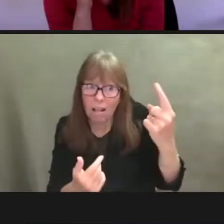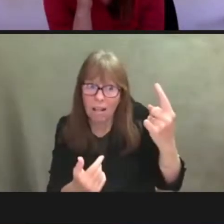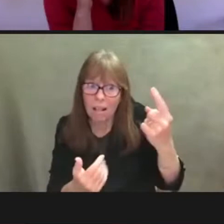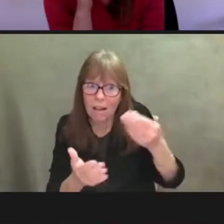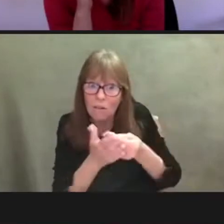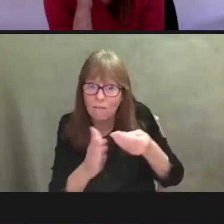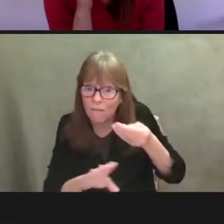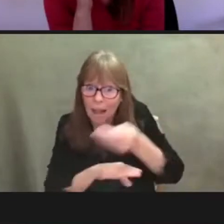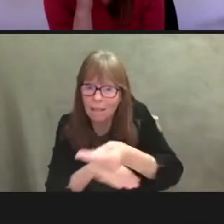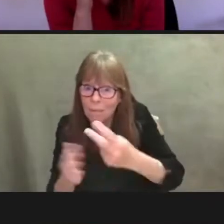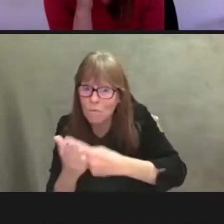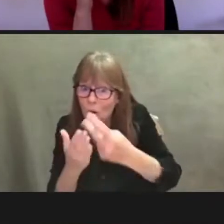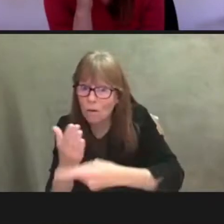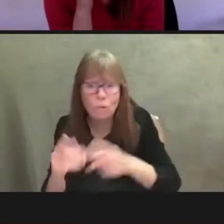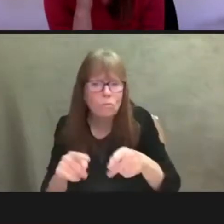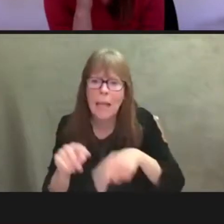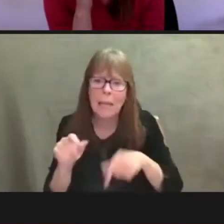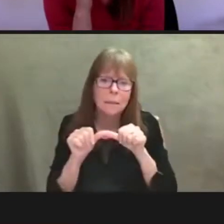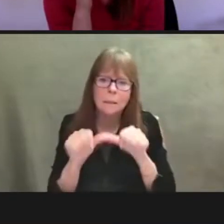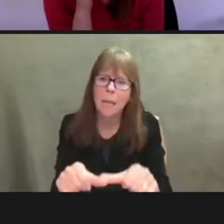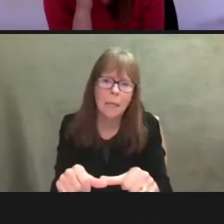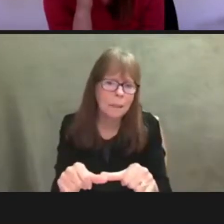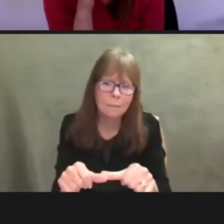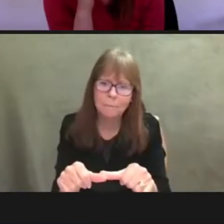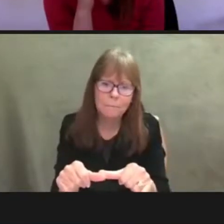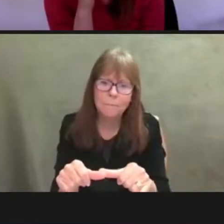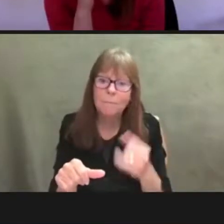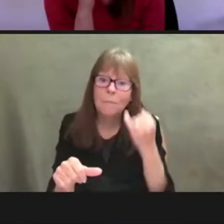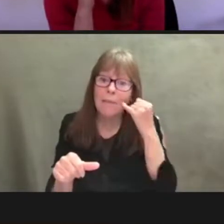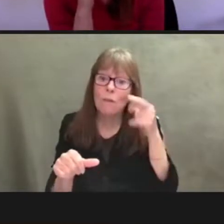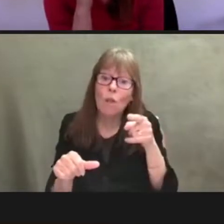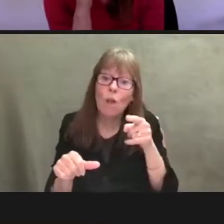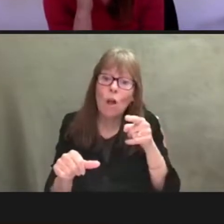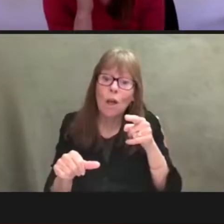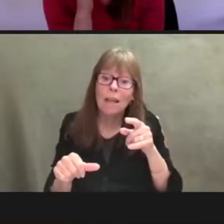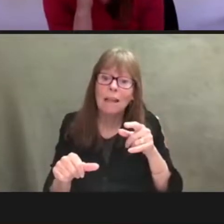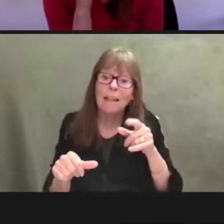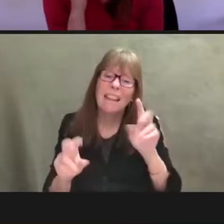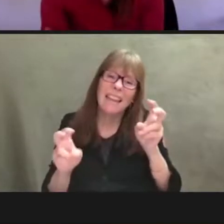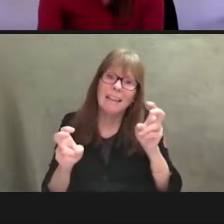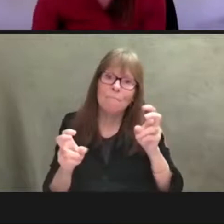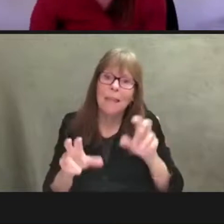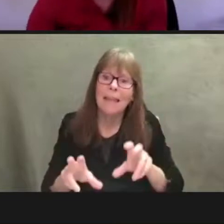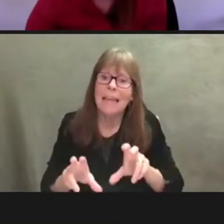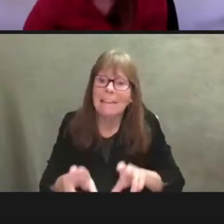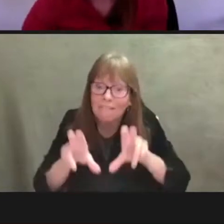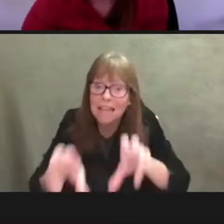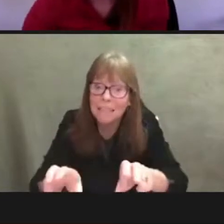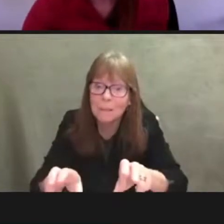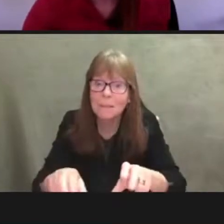going to be sustainable, right? So when you look at the greater investment in home and community-based services, those